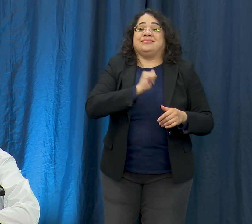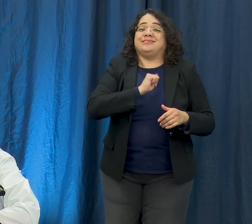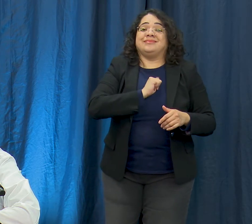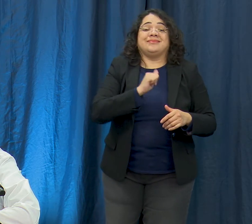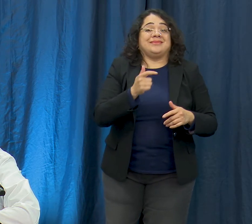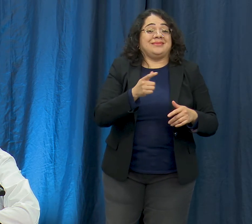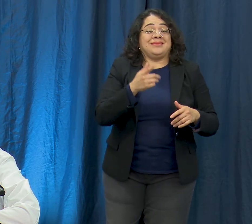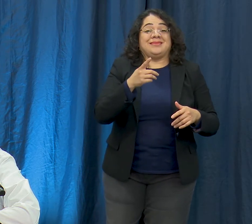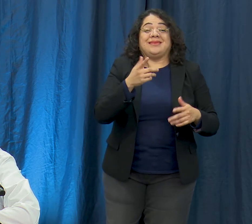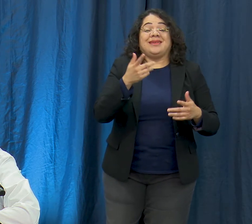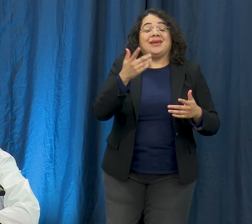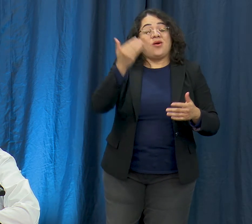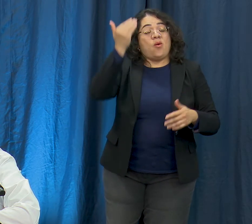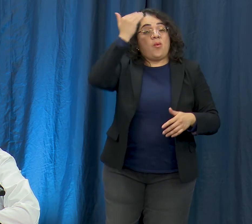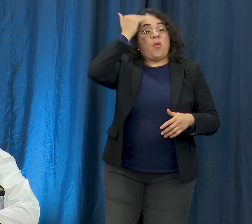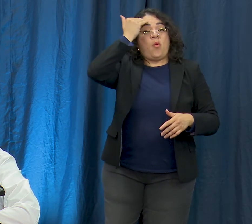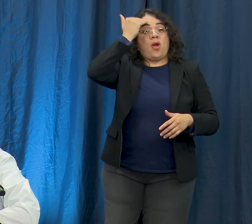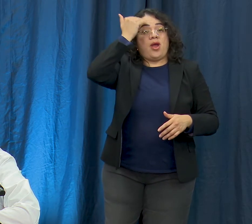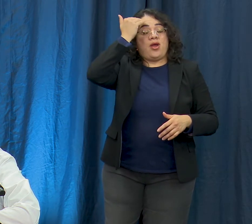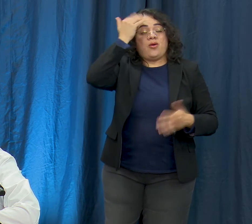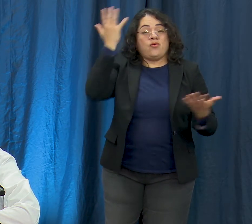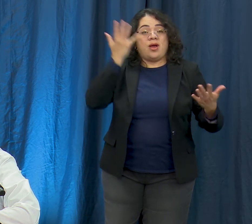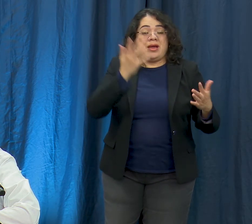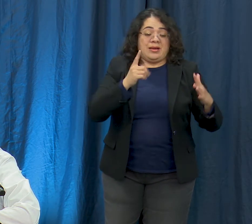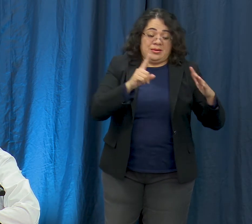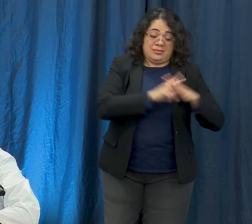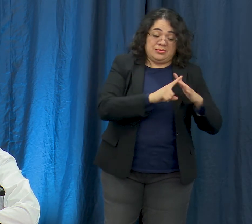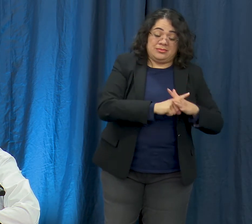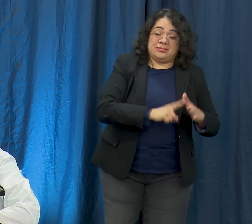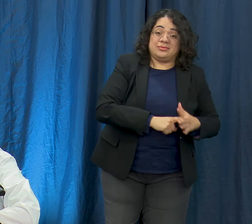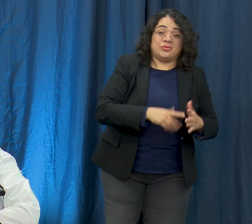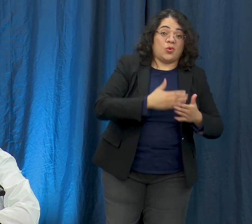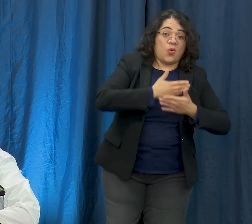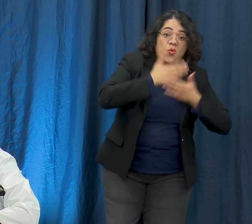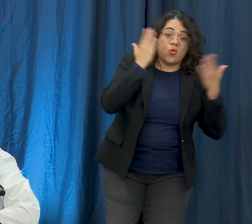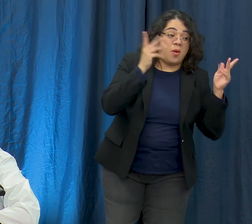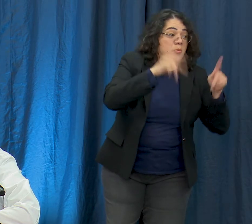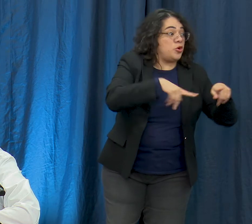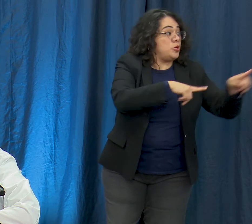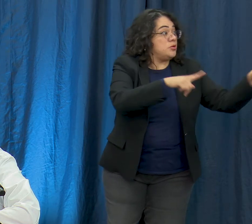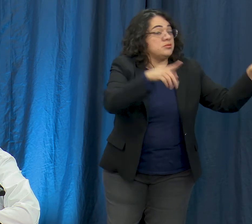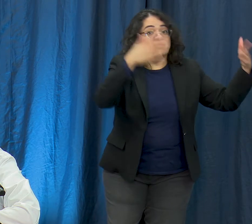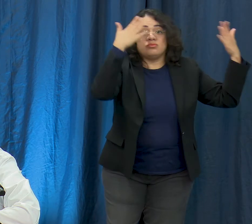symptoms so kind of putting all of that together and trying to find the best